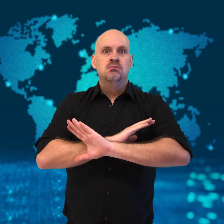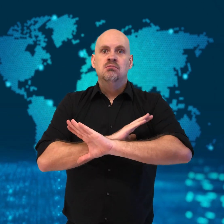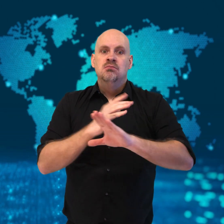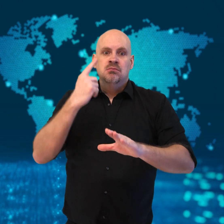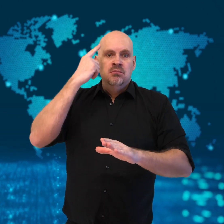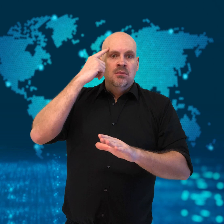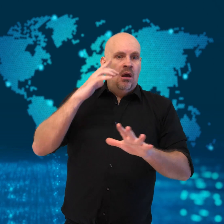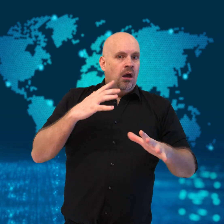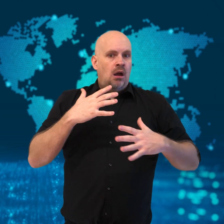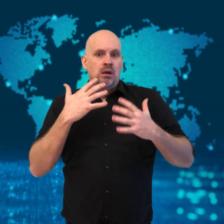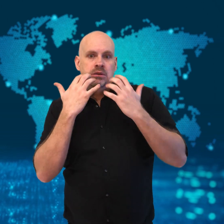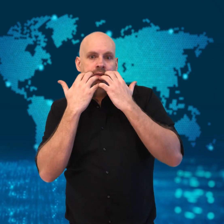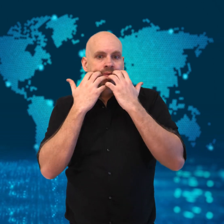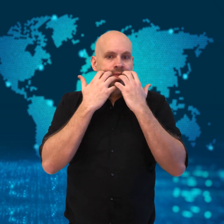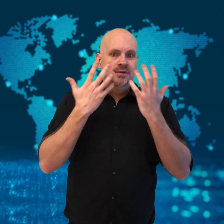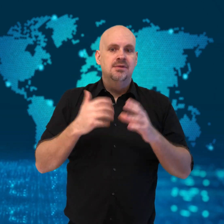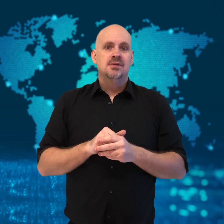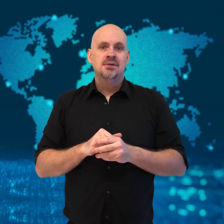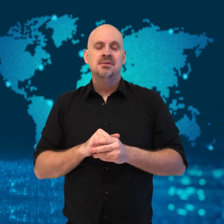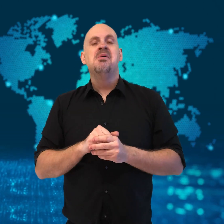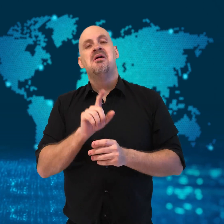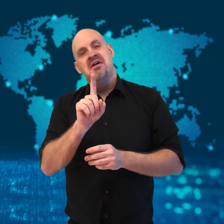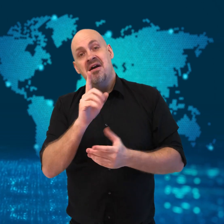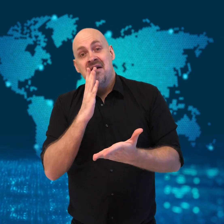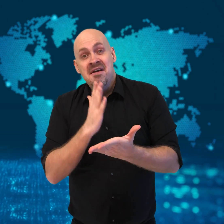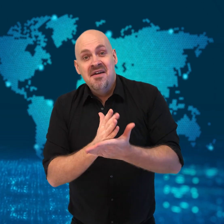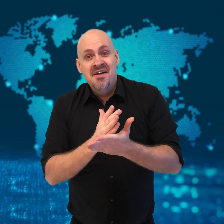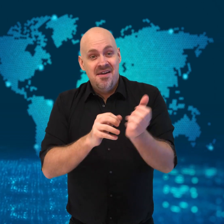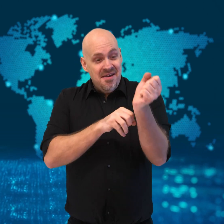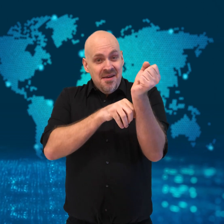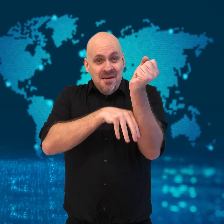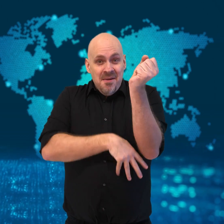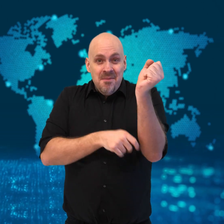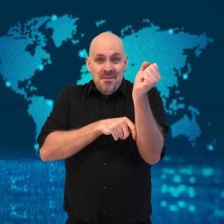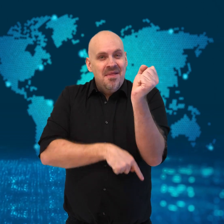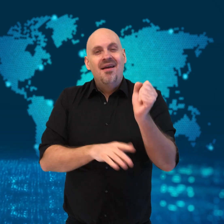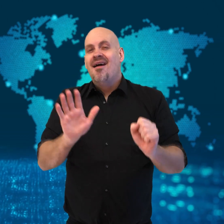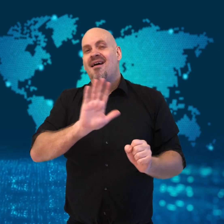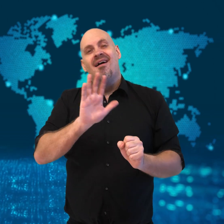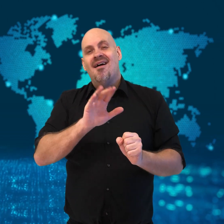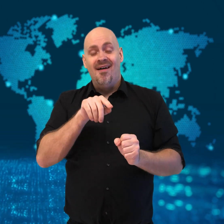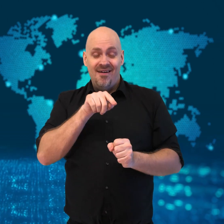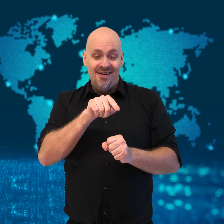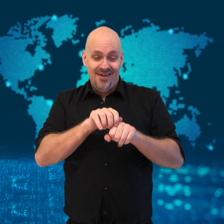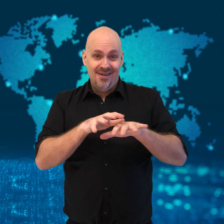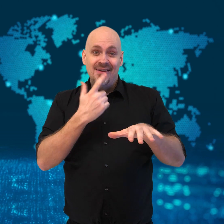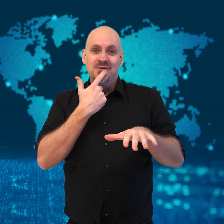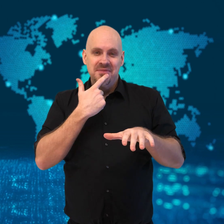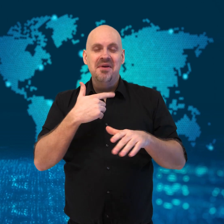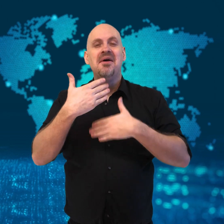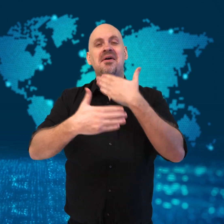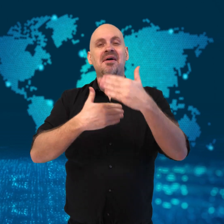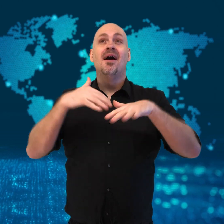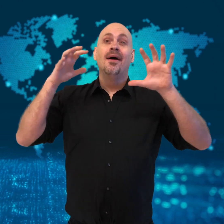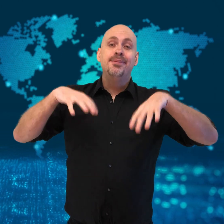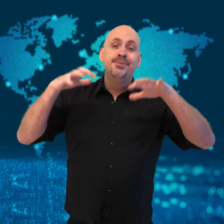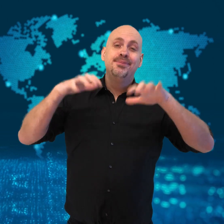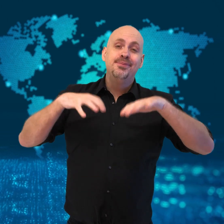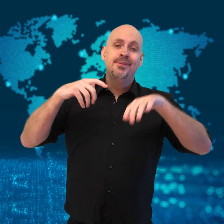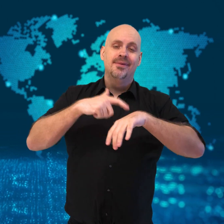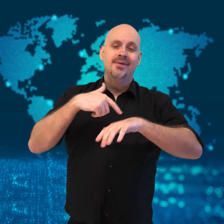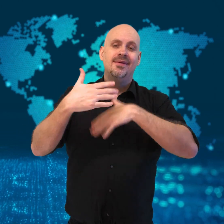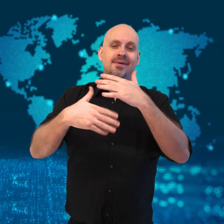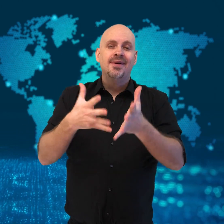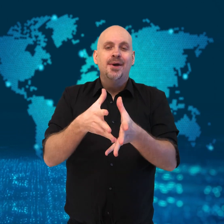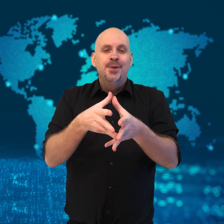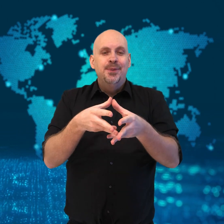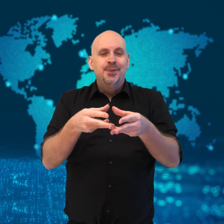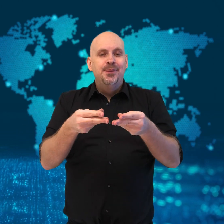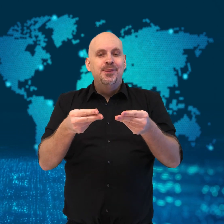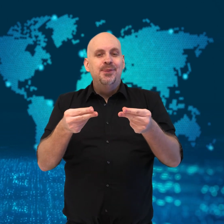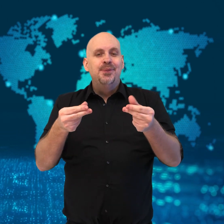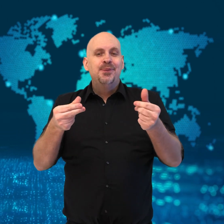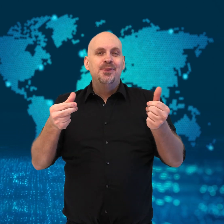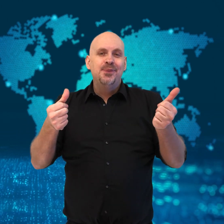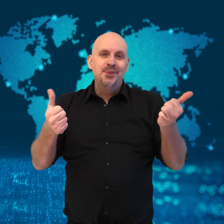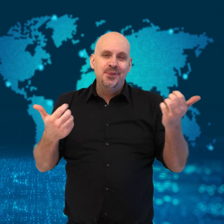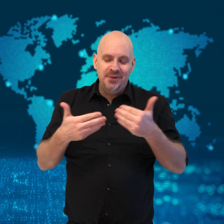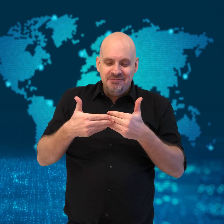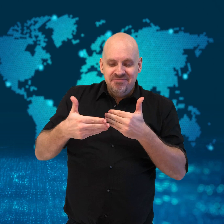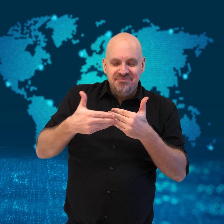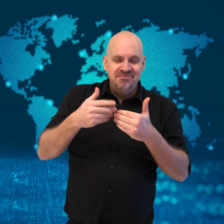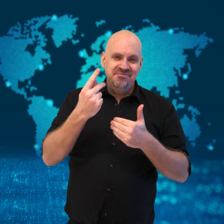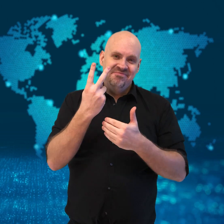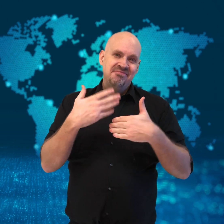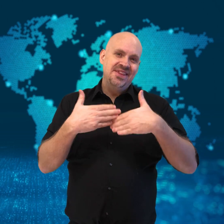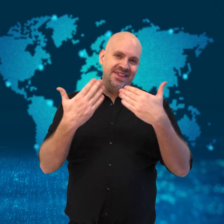However, it is not blood and the color will fade when it mixes with rainwater